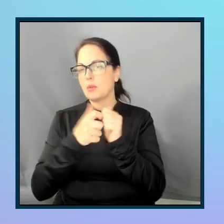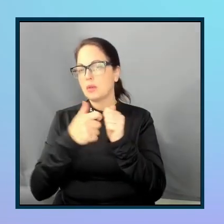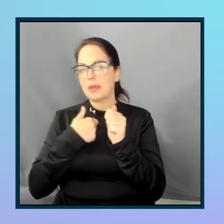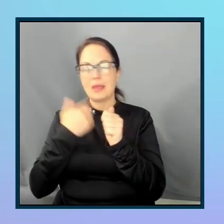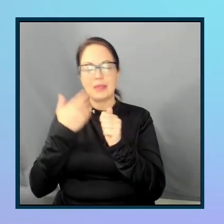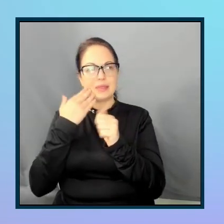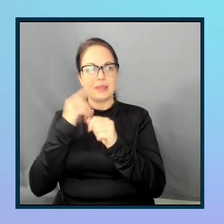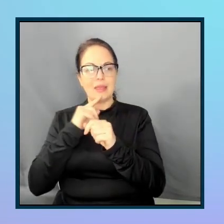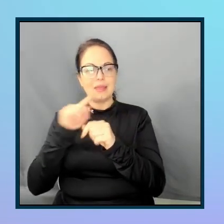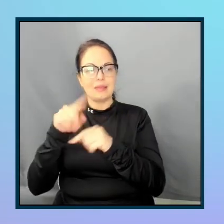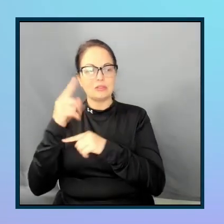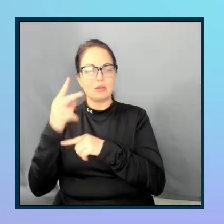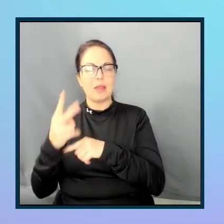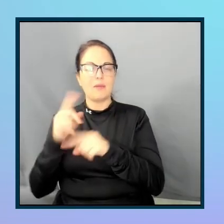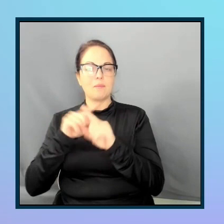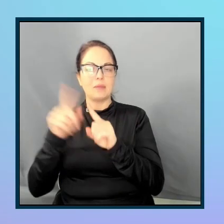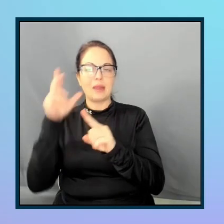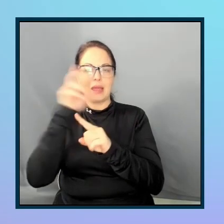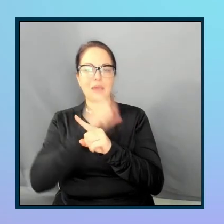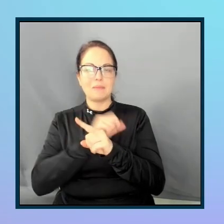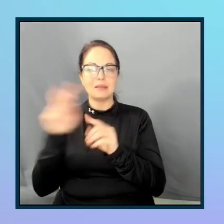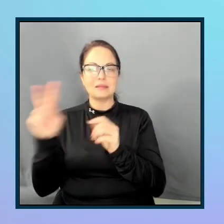and then I missed the second half. So please feel free to connect.